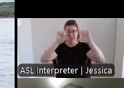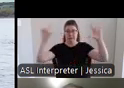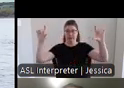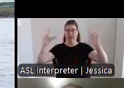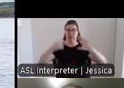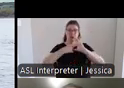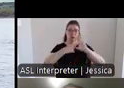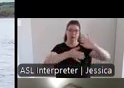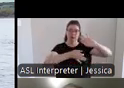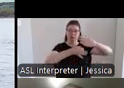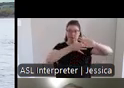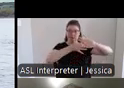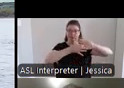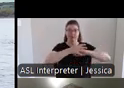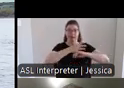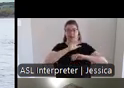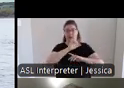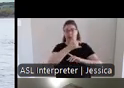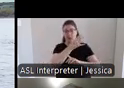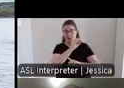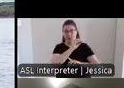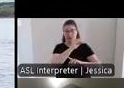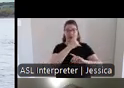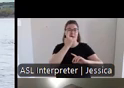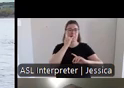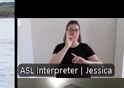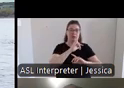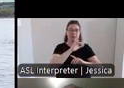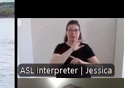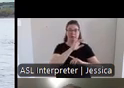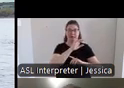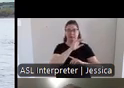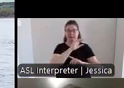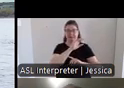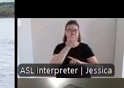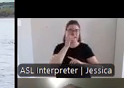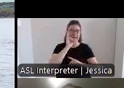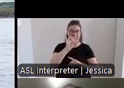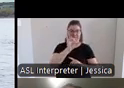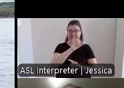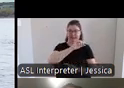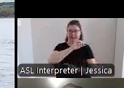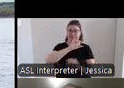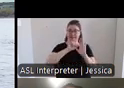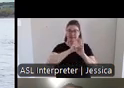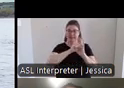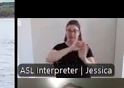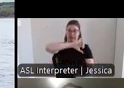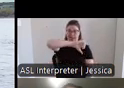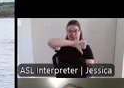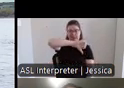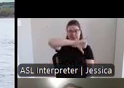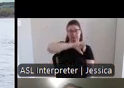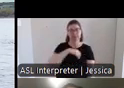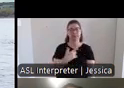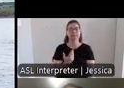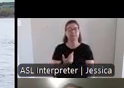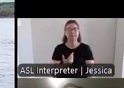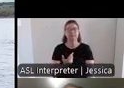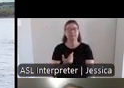Their logo looks kind of like an M.C. Escher infinite kind of, kind of thing. Um, and so this is the Manifold homepage.